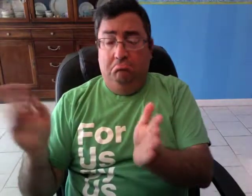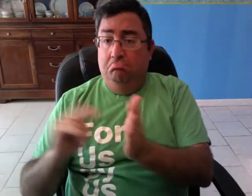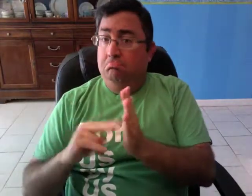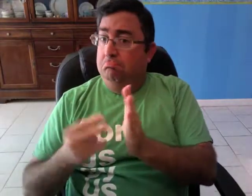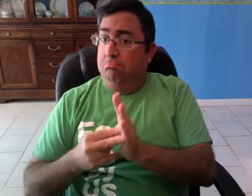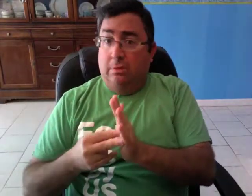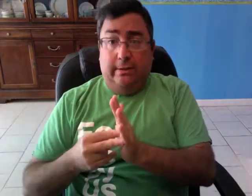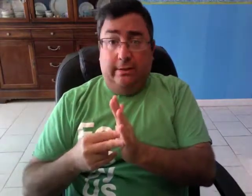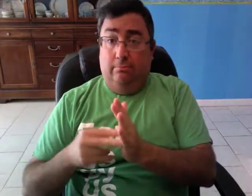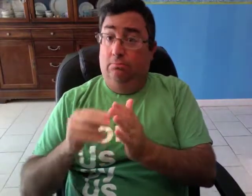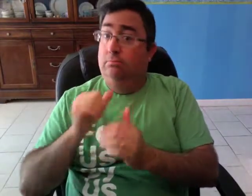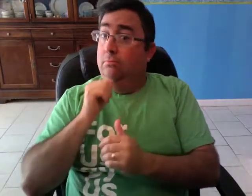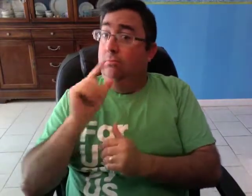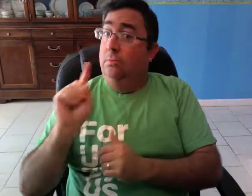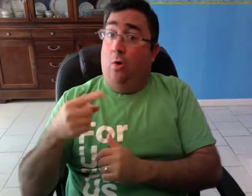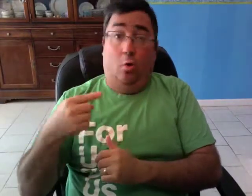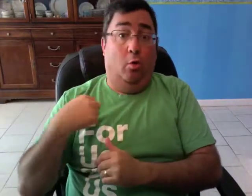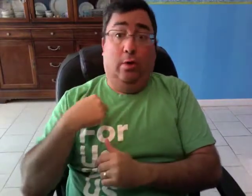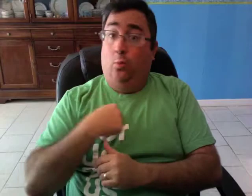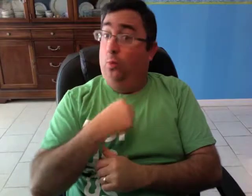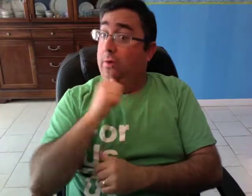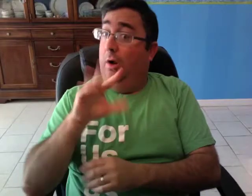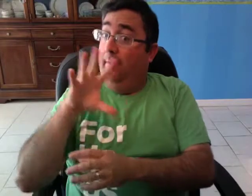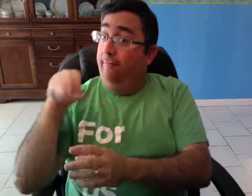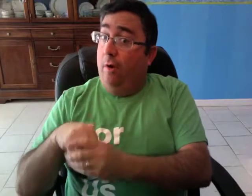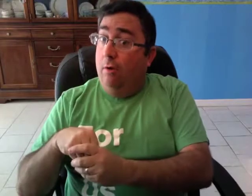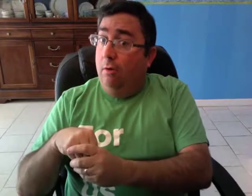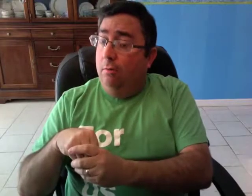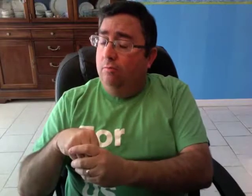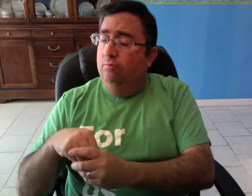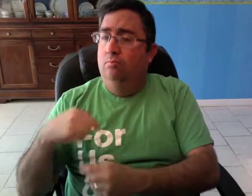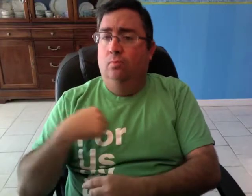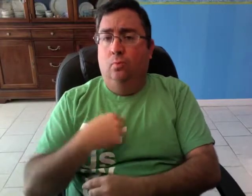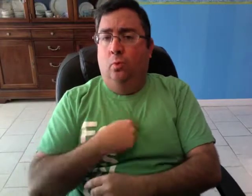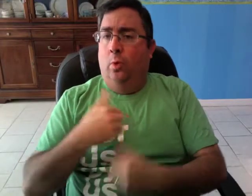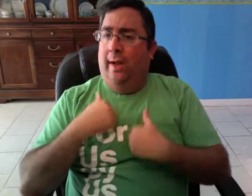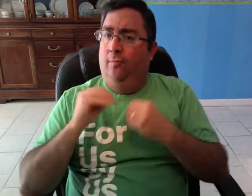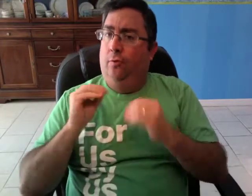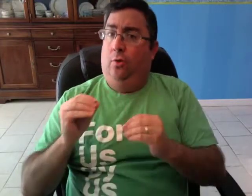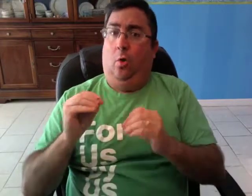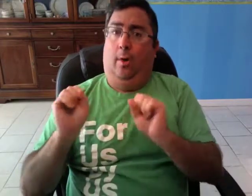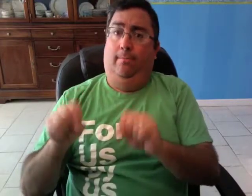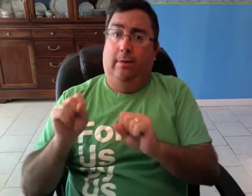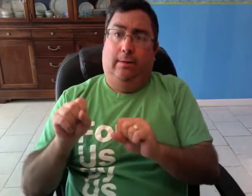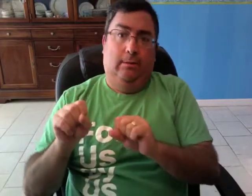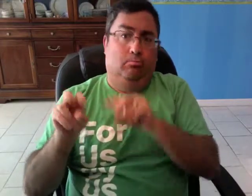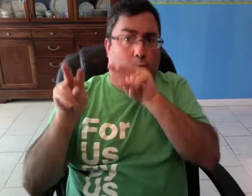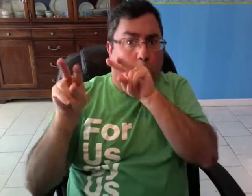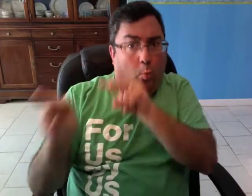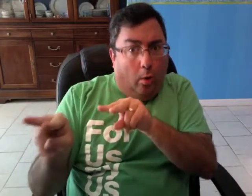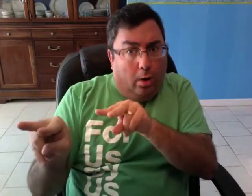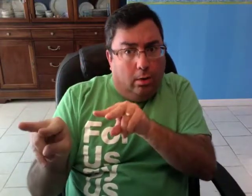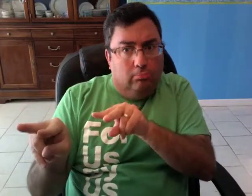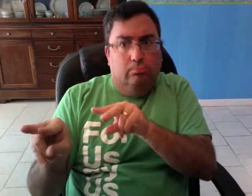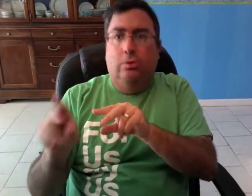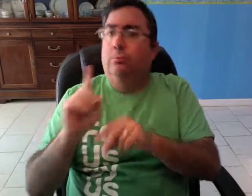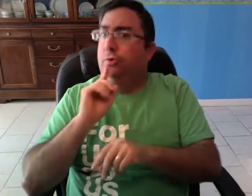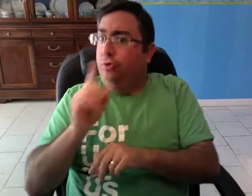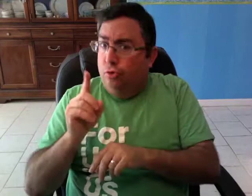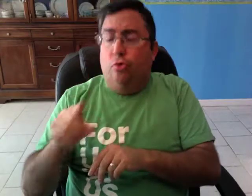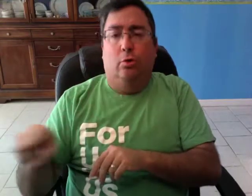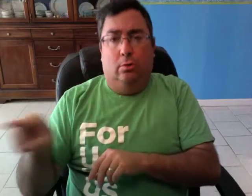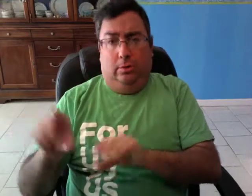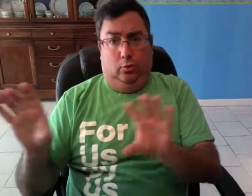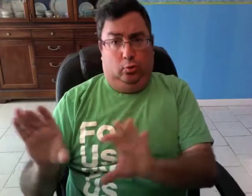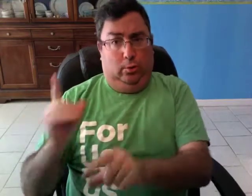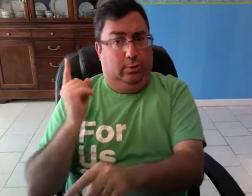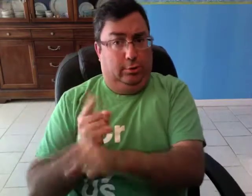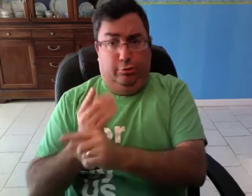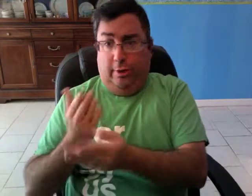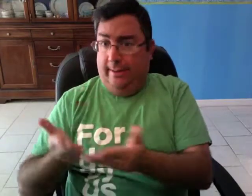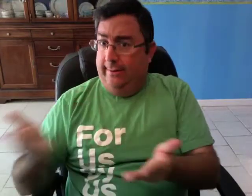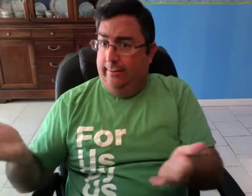which means that not only are we not involved, we have no opportunity to WATCH and be sure they're doing the right thing.